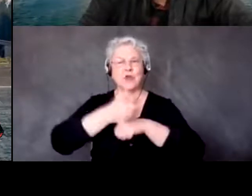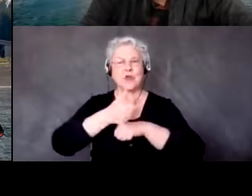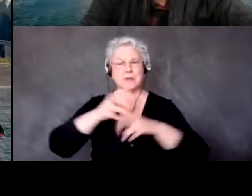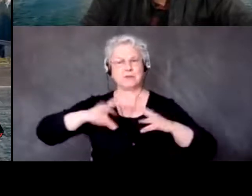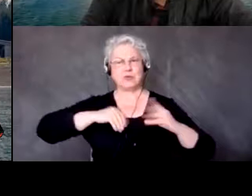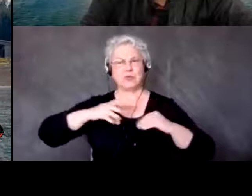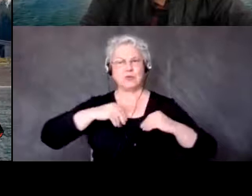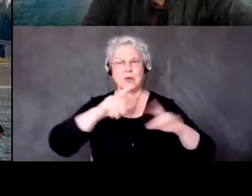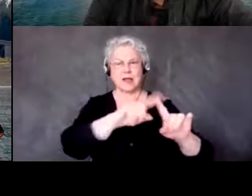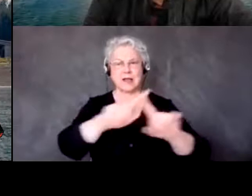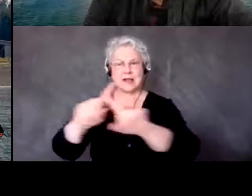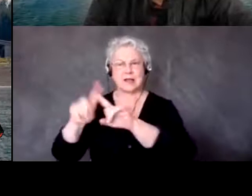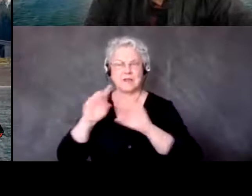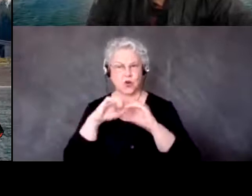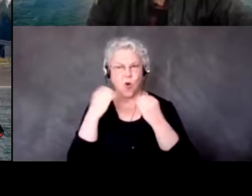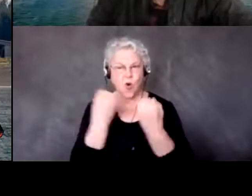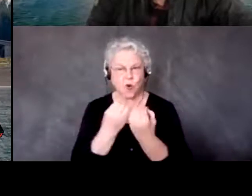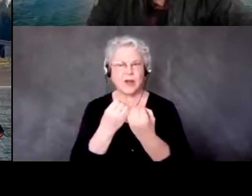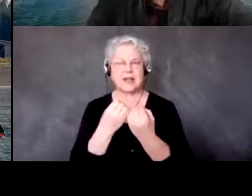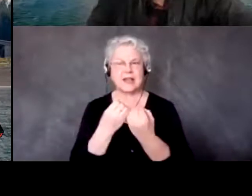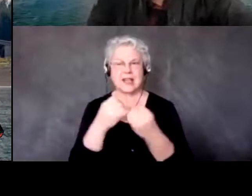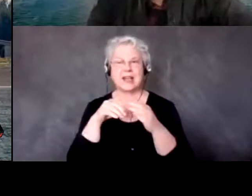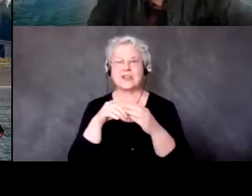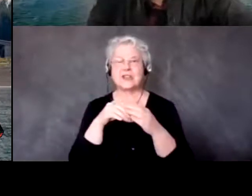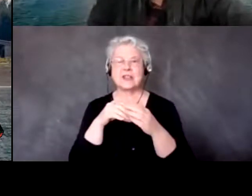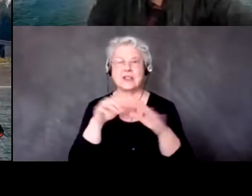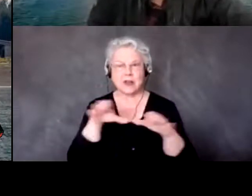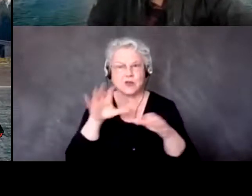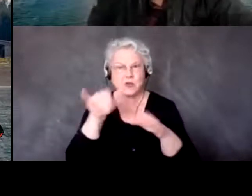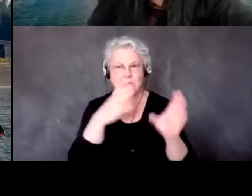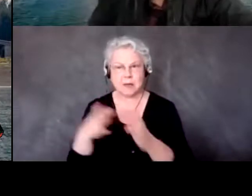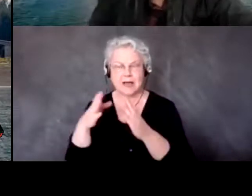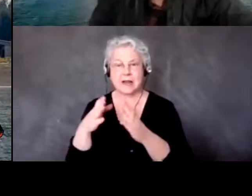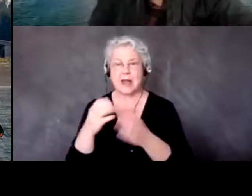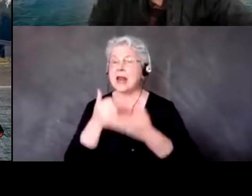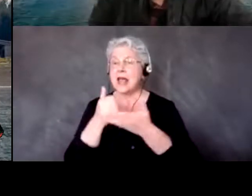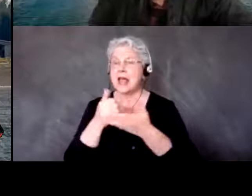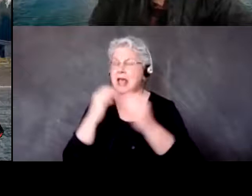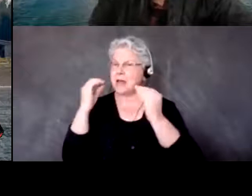planning. And this will help to collaborate with your colleagues and community leaders